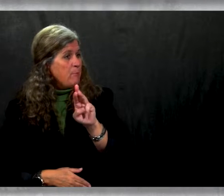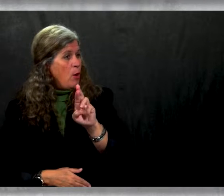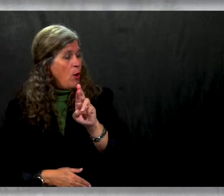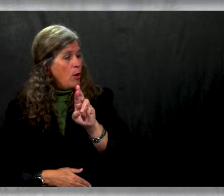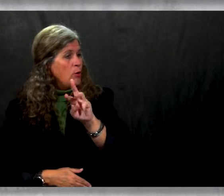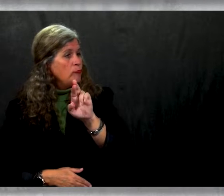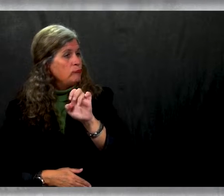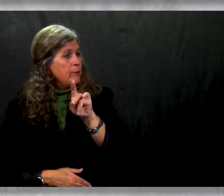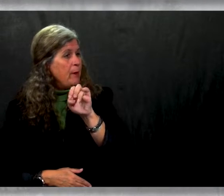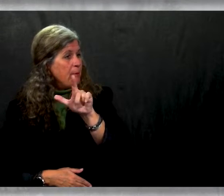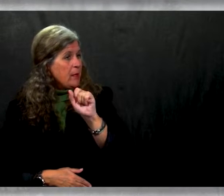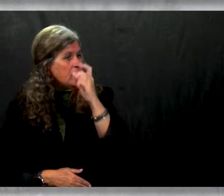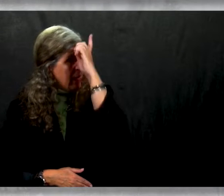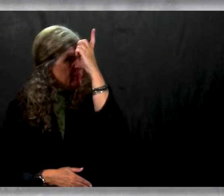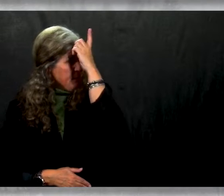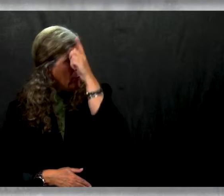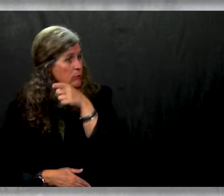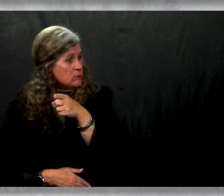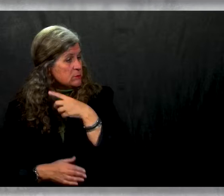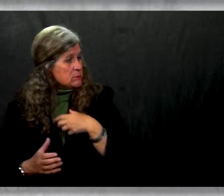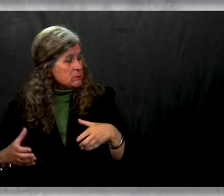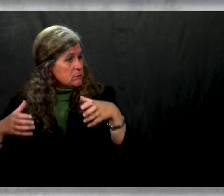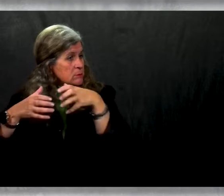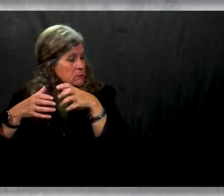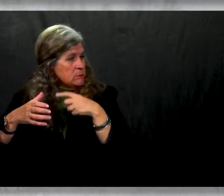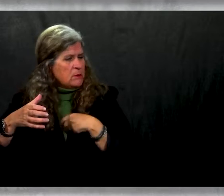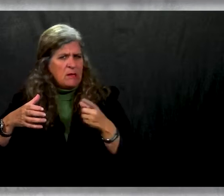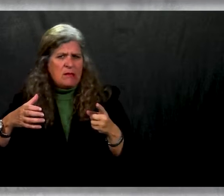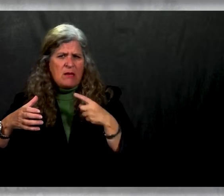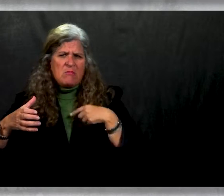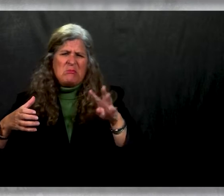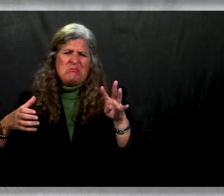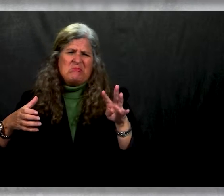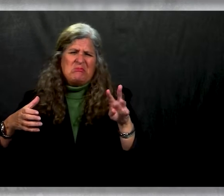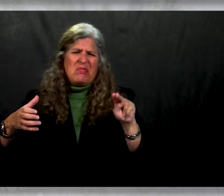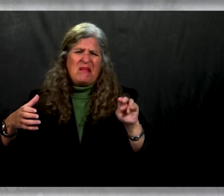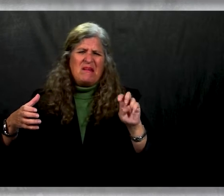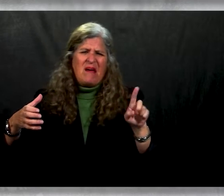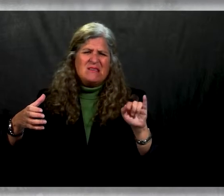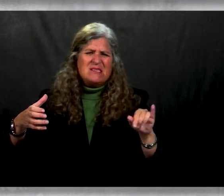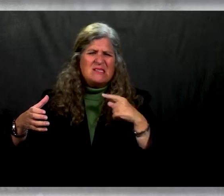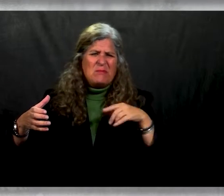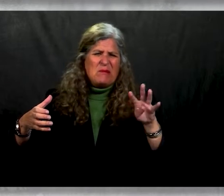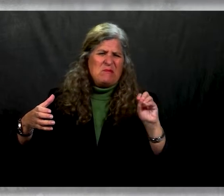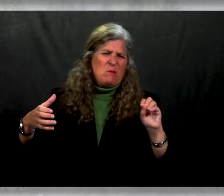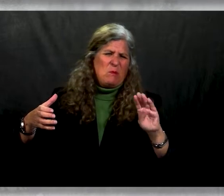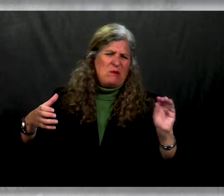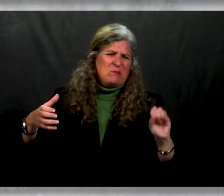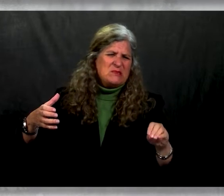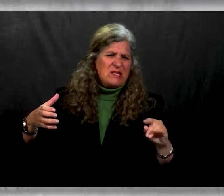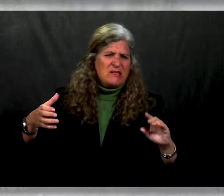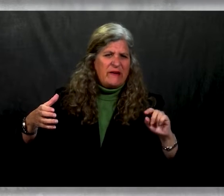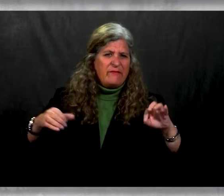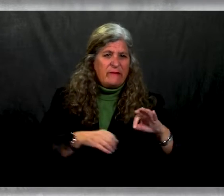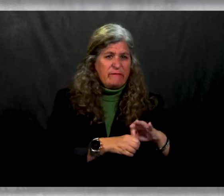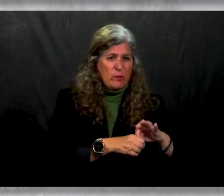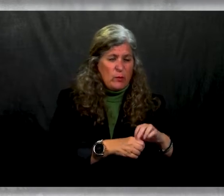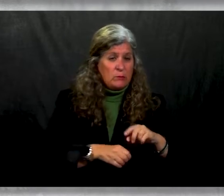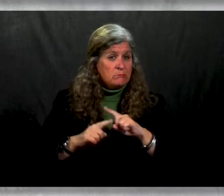and at one point the Nazis had just under 40% of the vote, and the conservative president was convinced by others